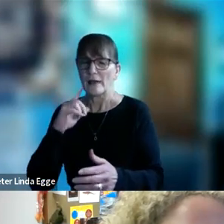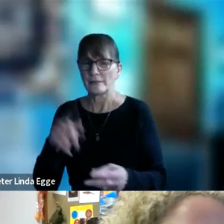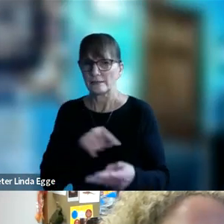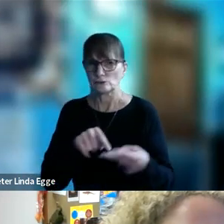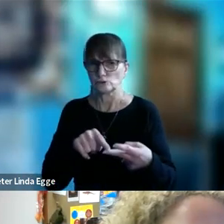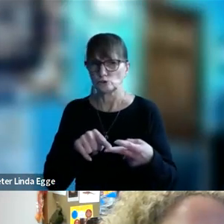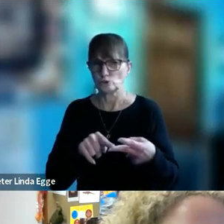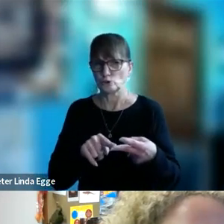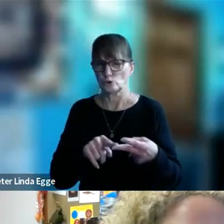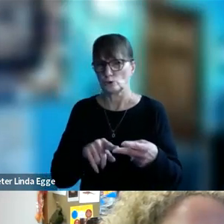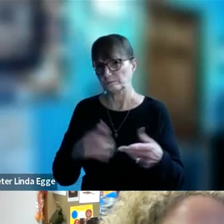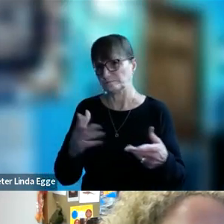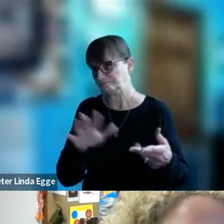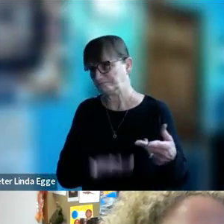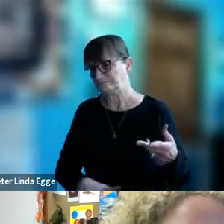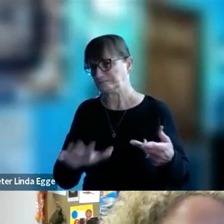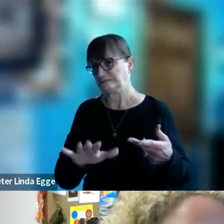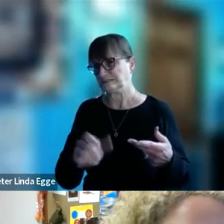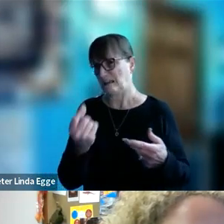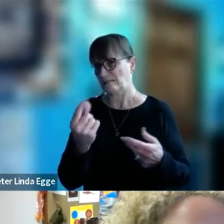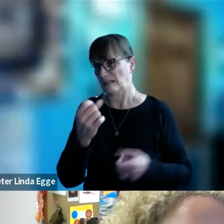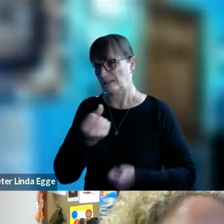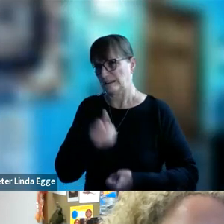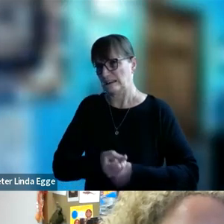in about almost 11 years.